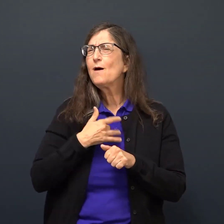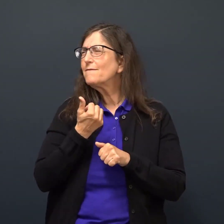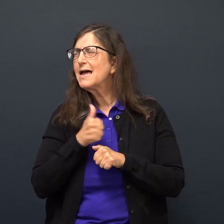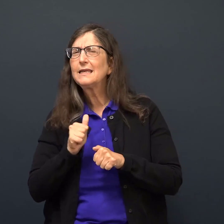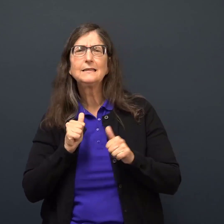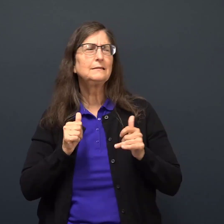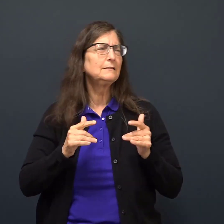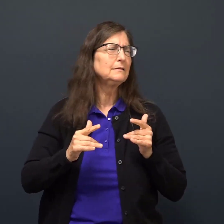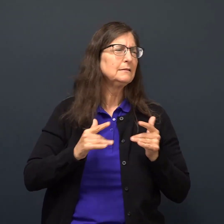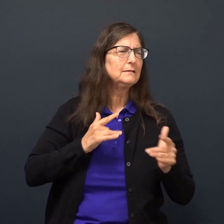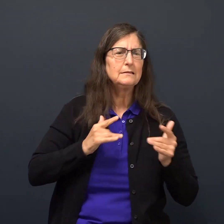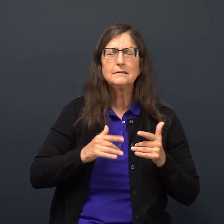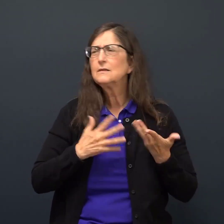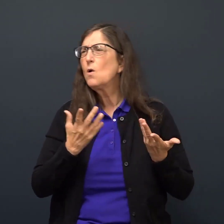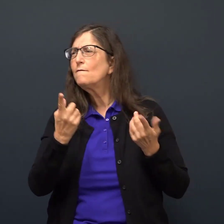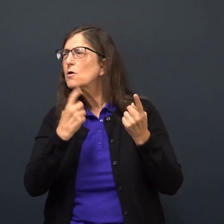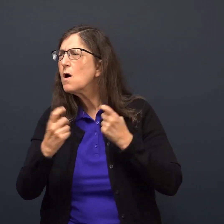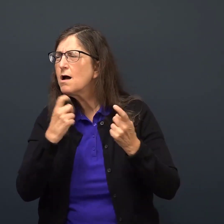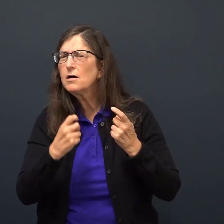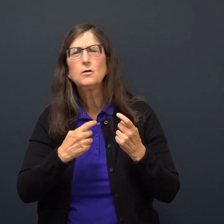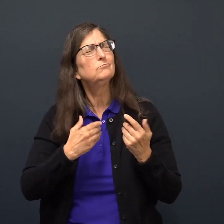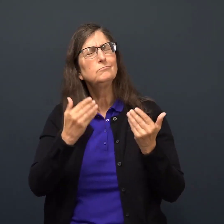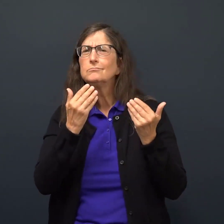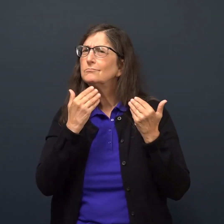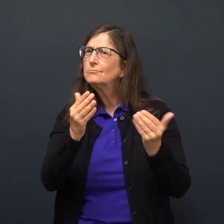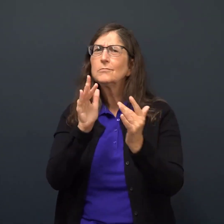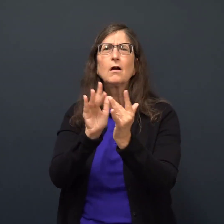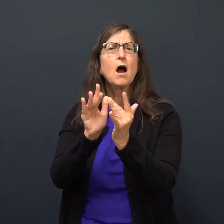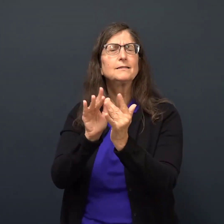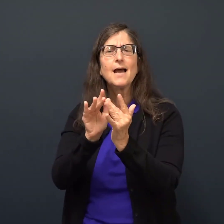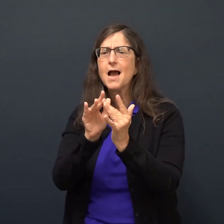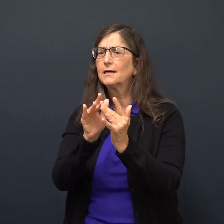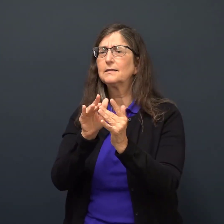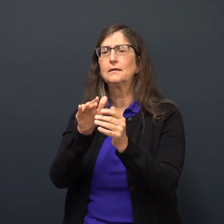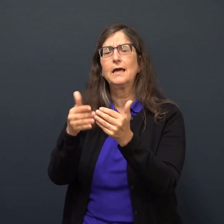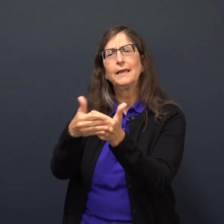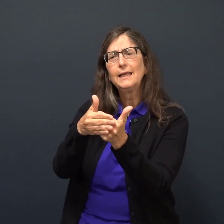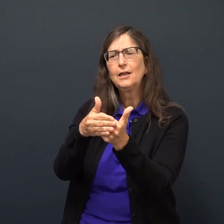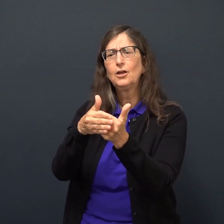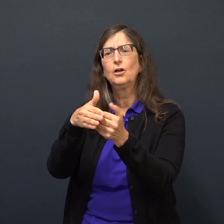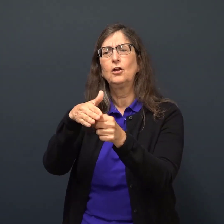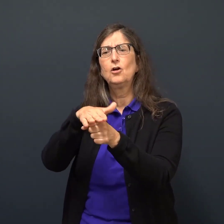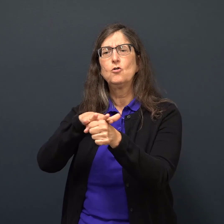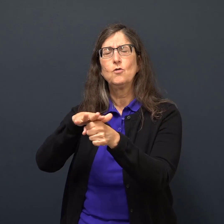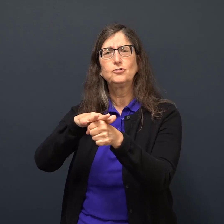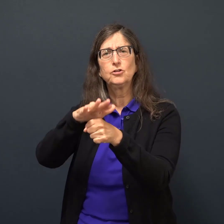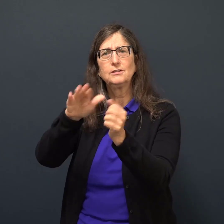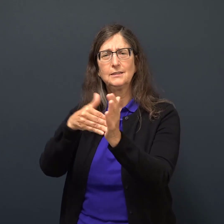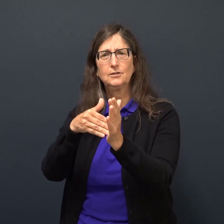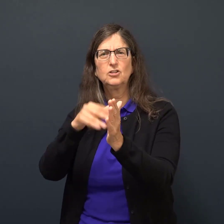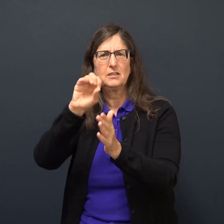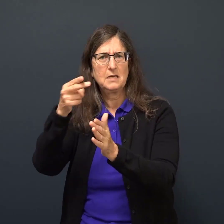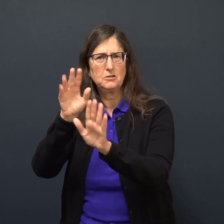If you have any concern or questions, please contact your nearest DSDHH Regional Center.